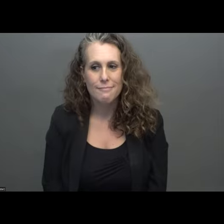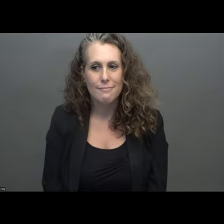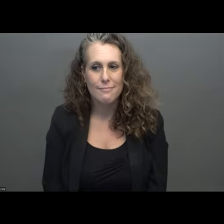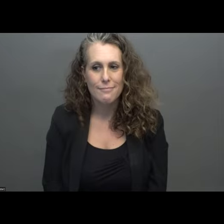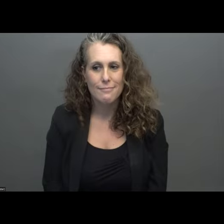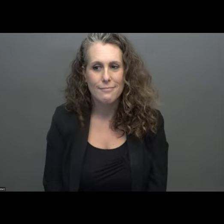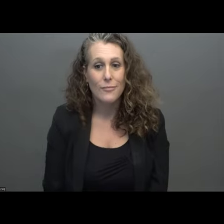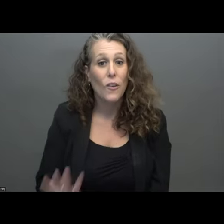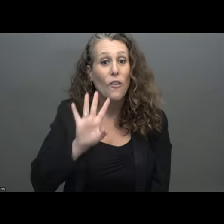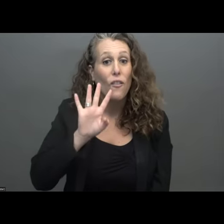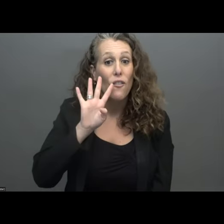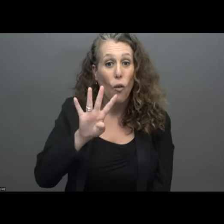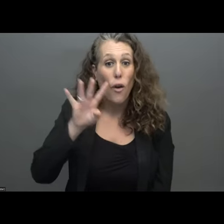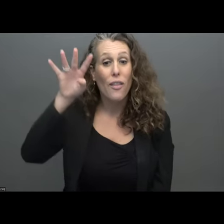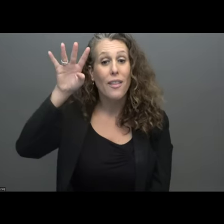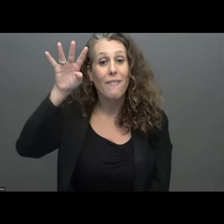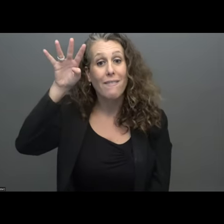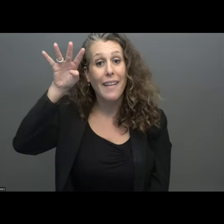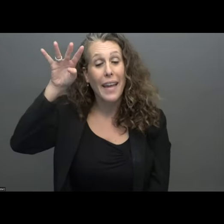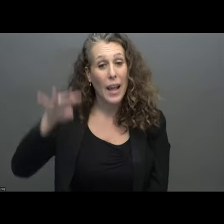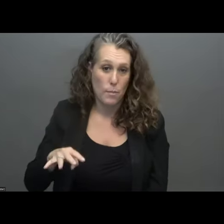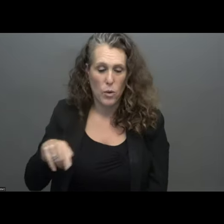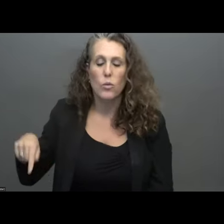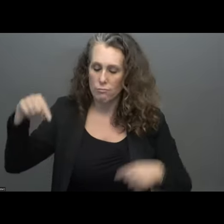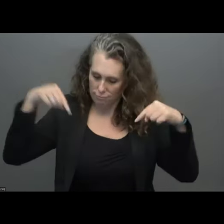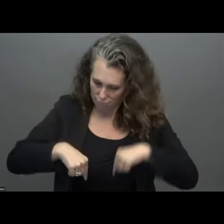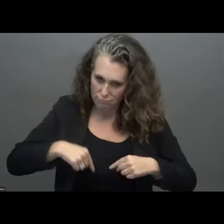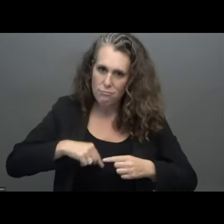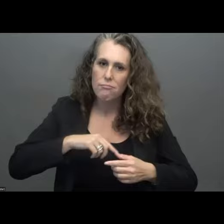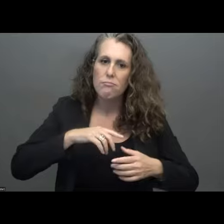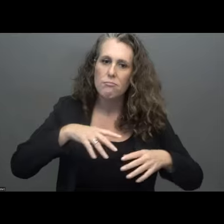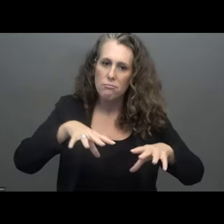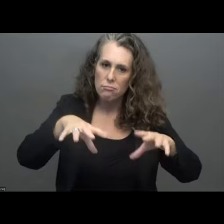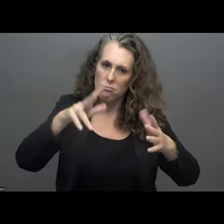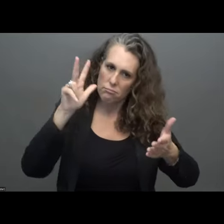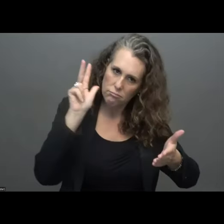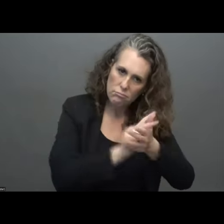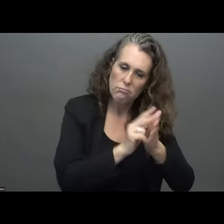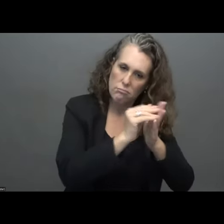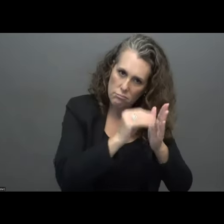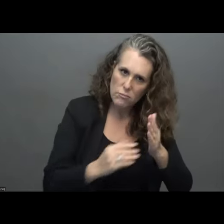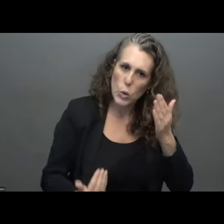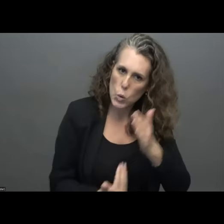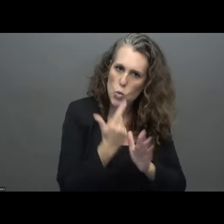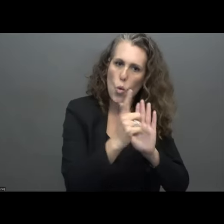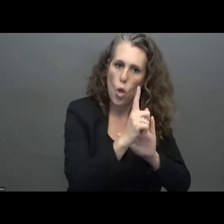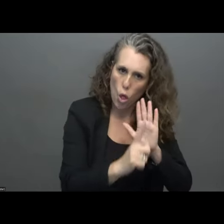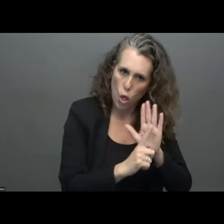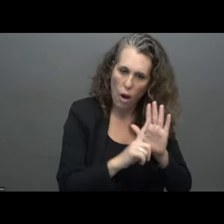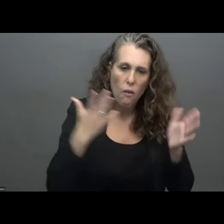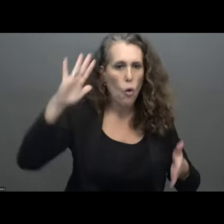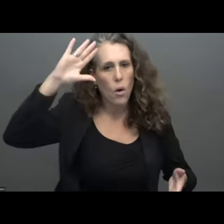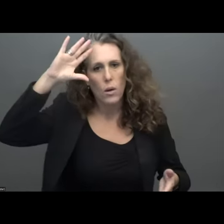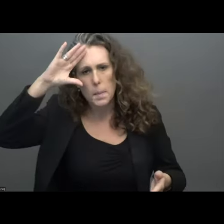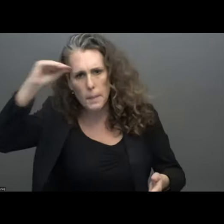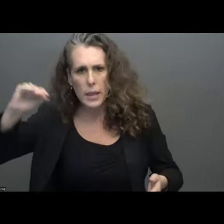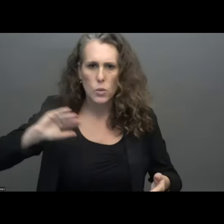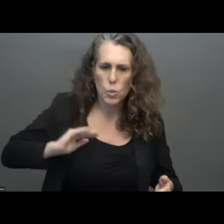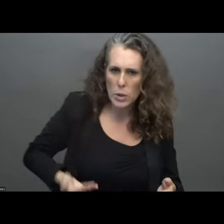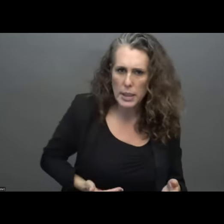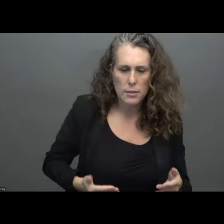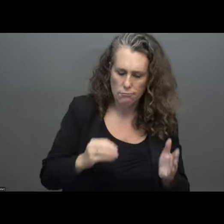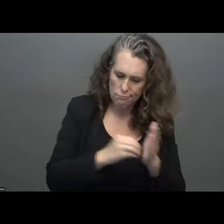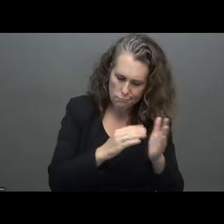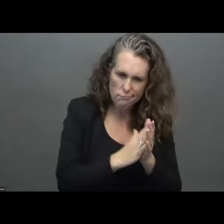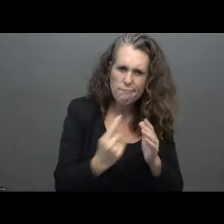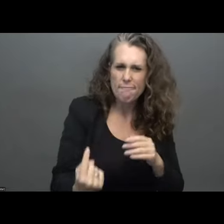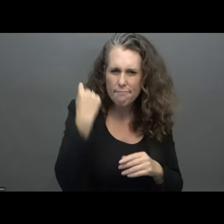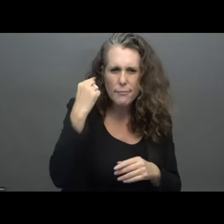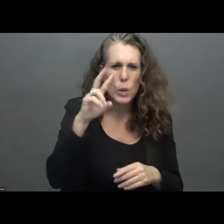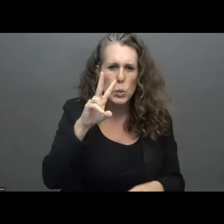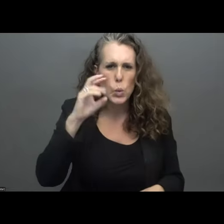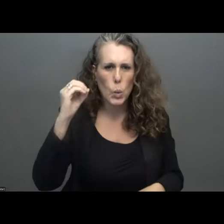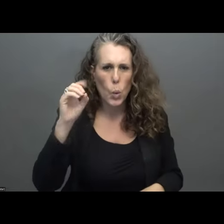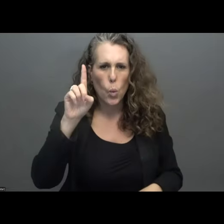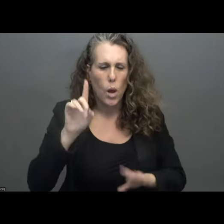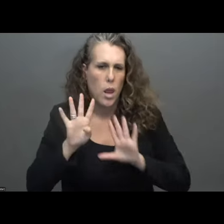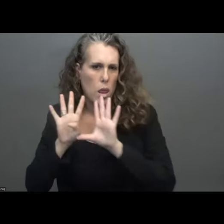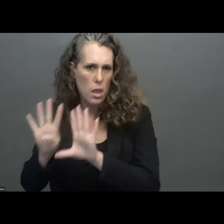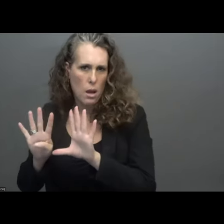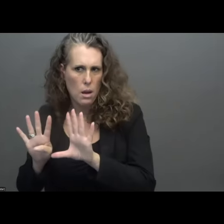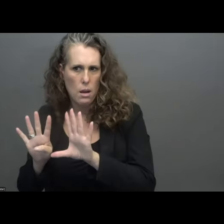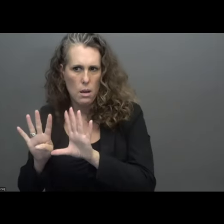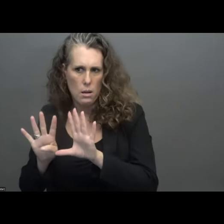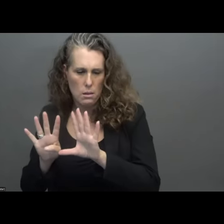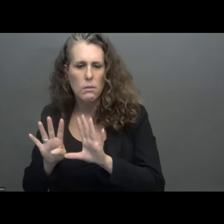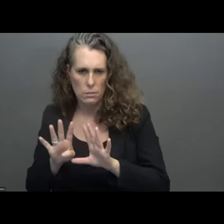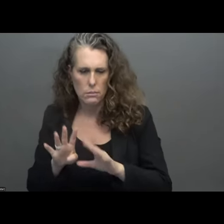this move to LA pro martial arts Masonic associate will see the love in the Middle East, she